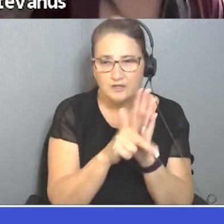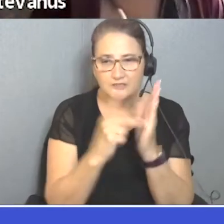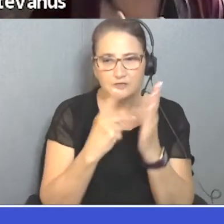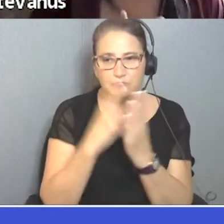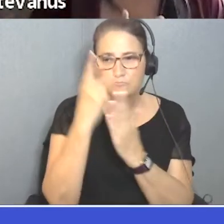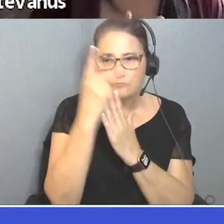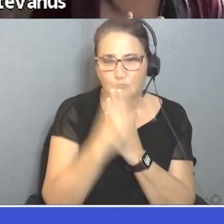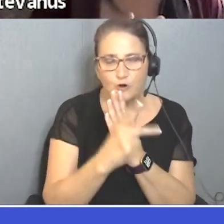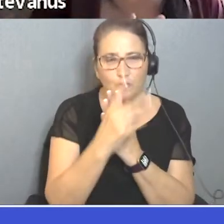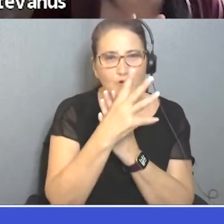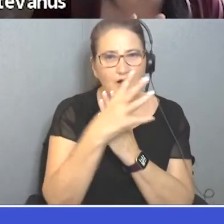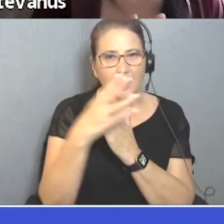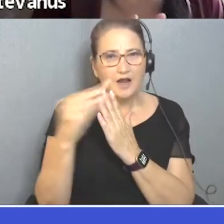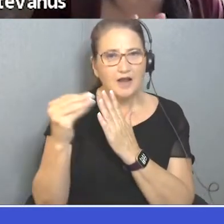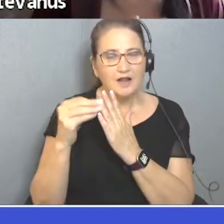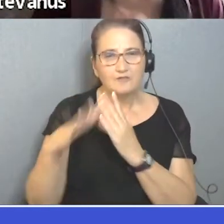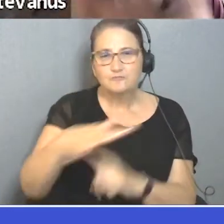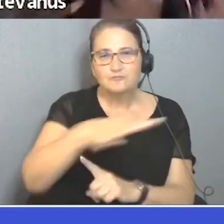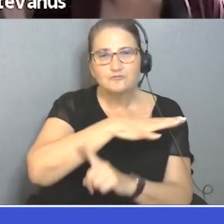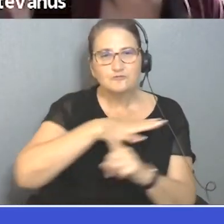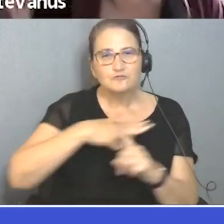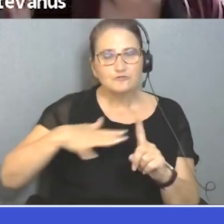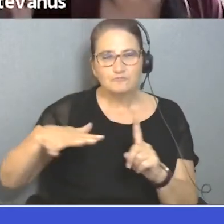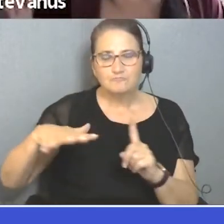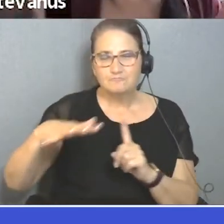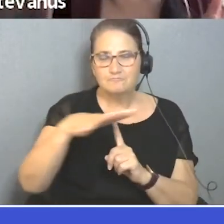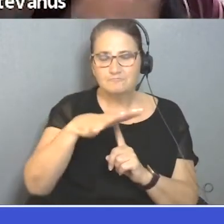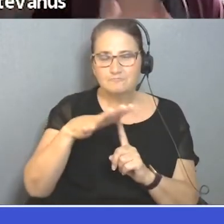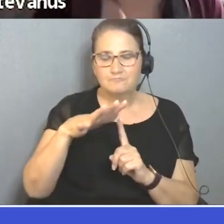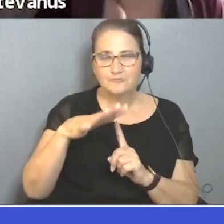policies, programs, and even the social environments that we're in